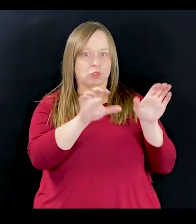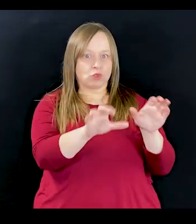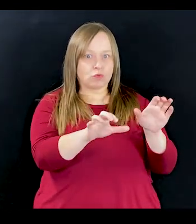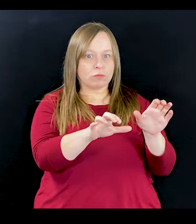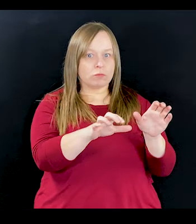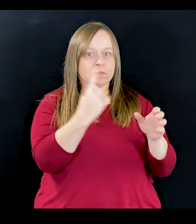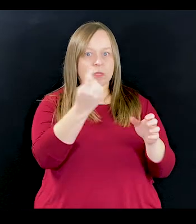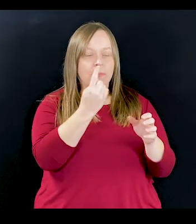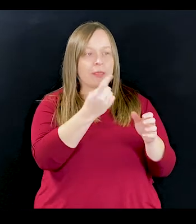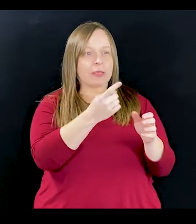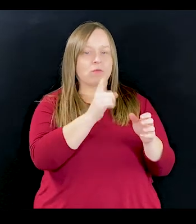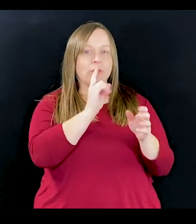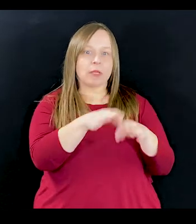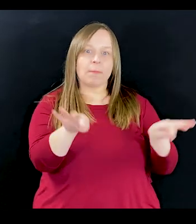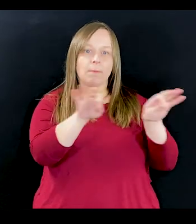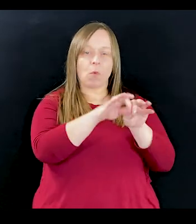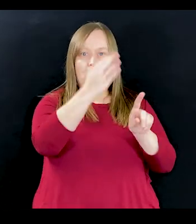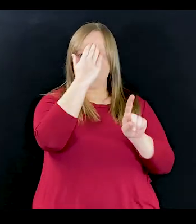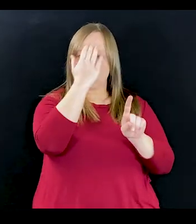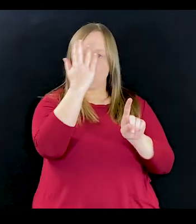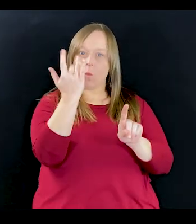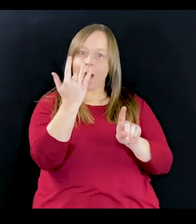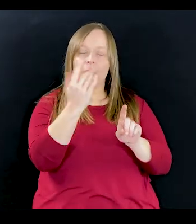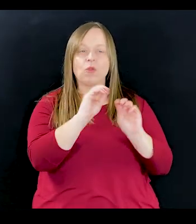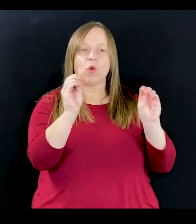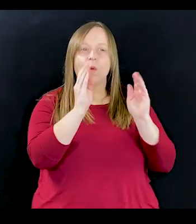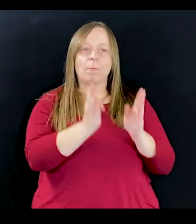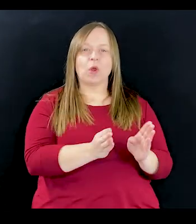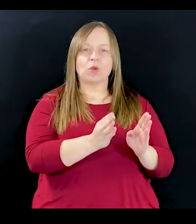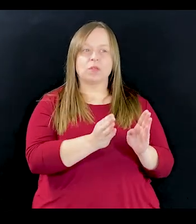to. This is something that is really important to know because no person